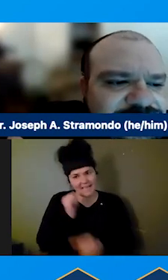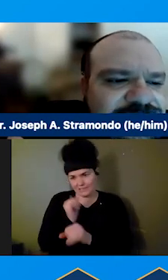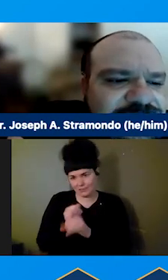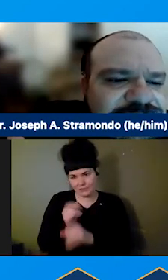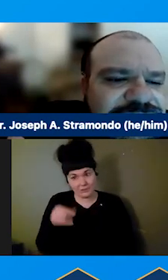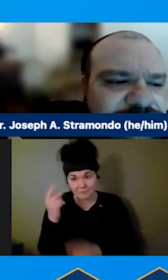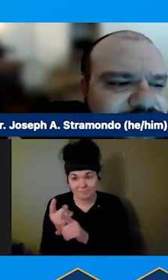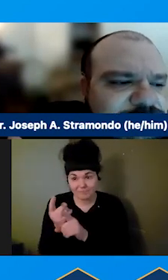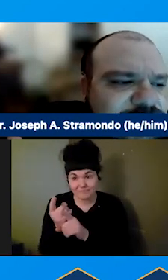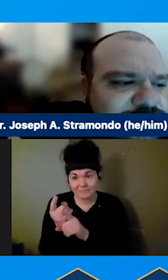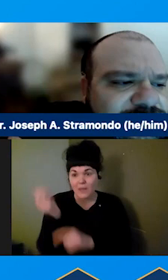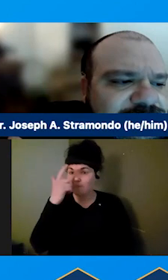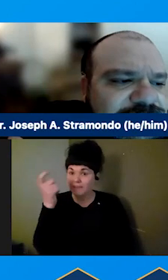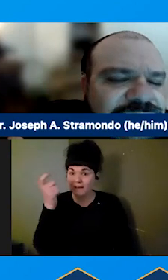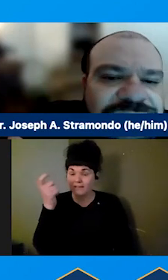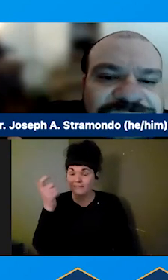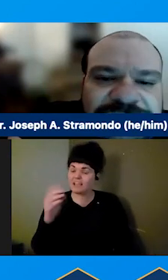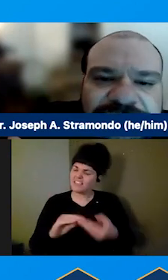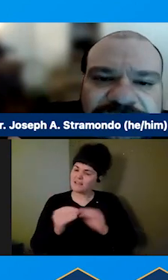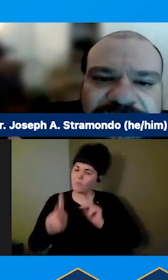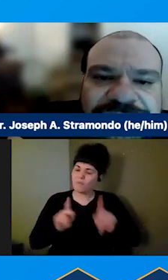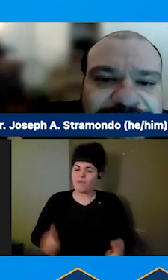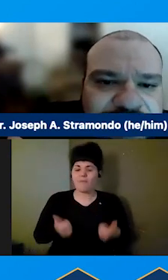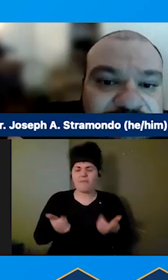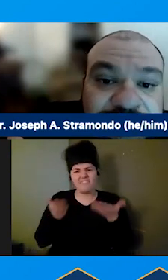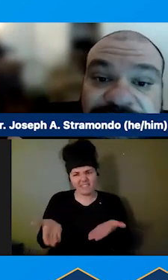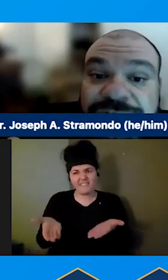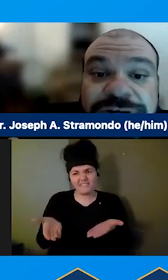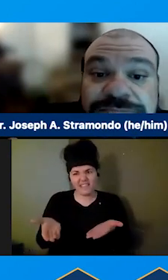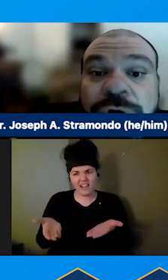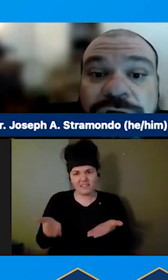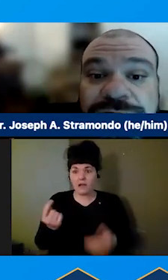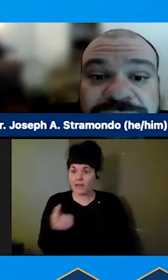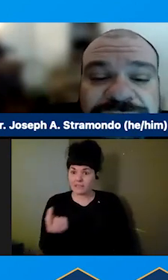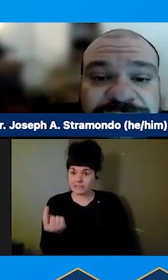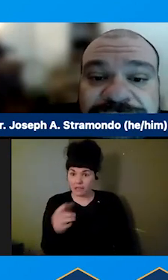surely because the number of people on a single campus will be very small. Right. Just